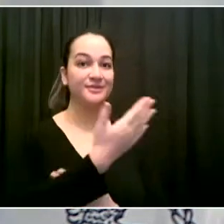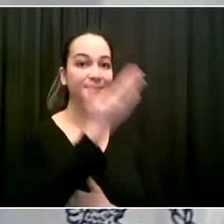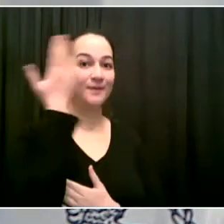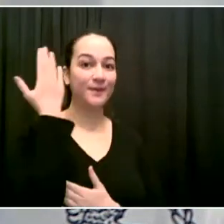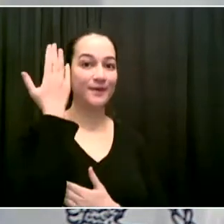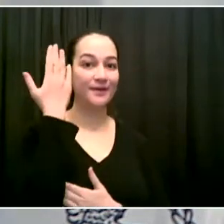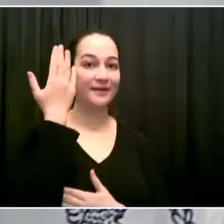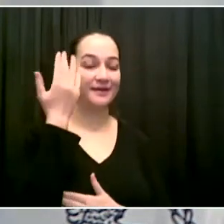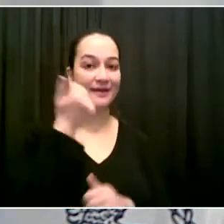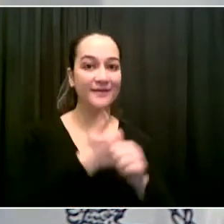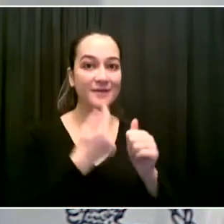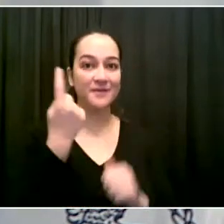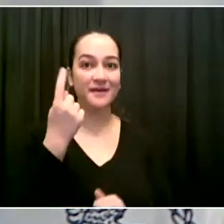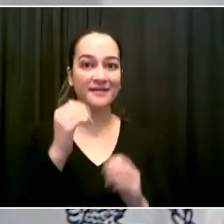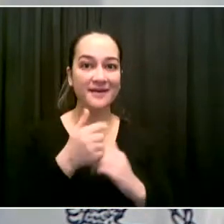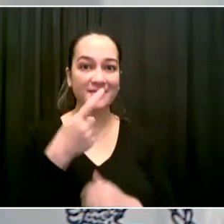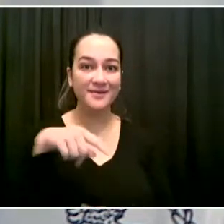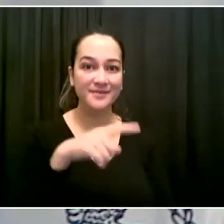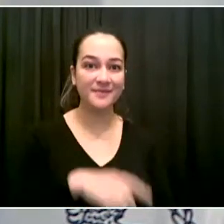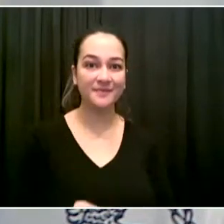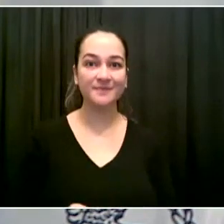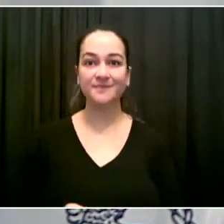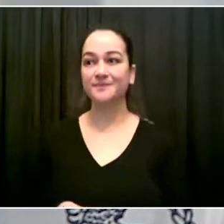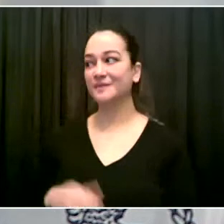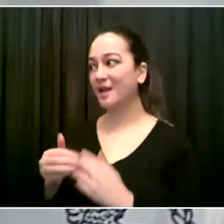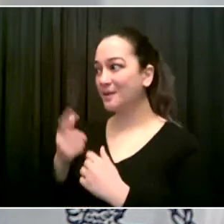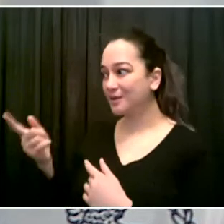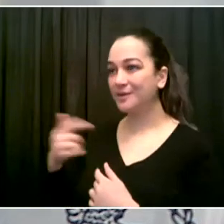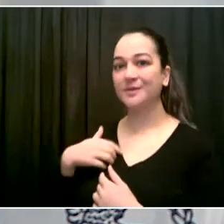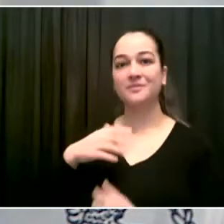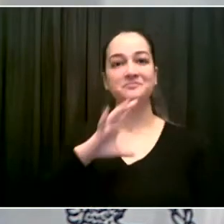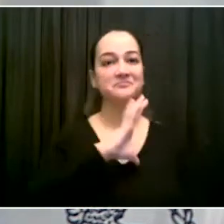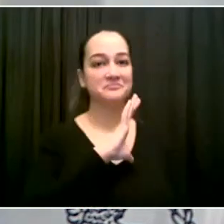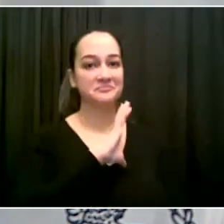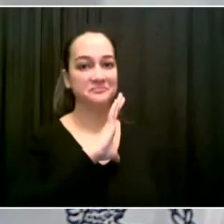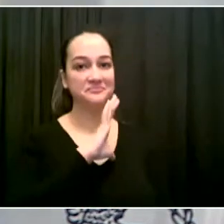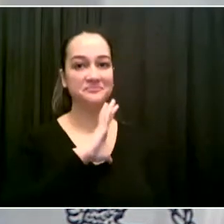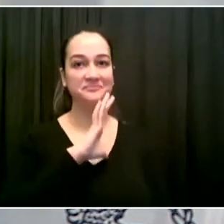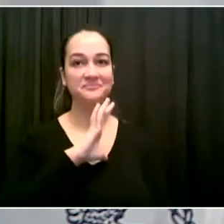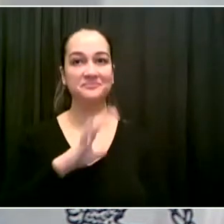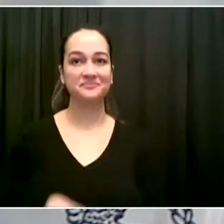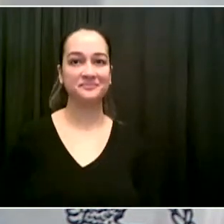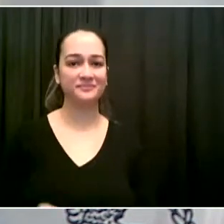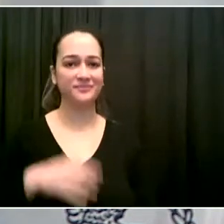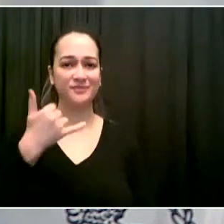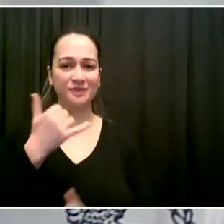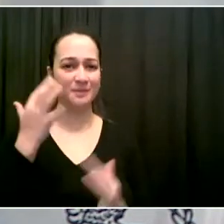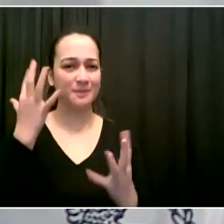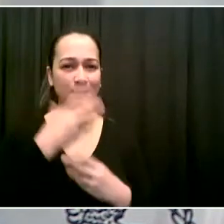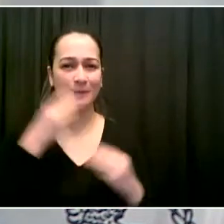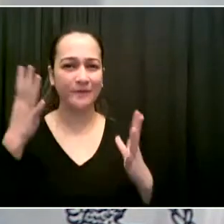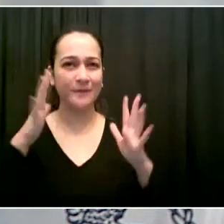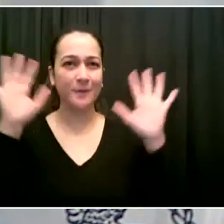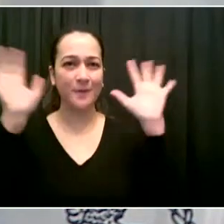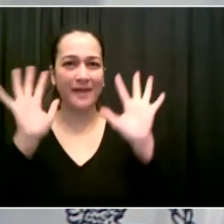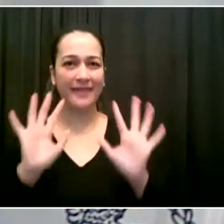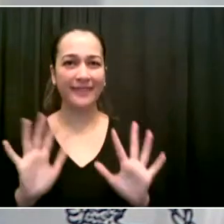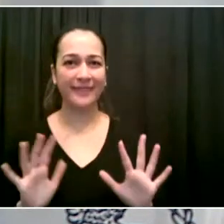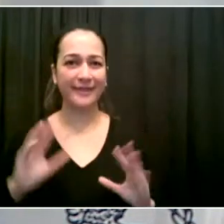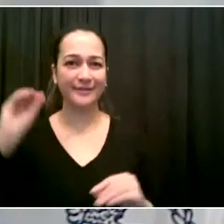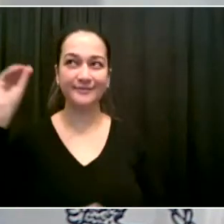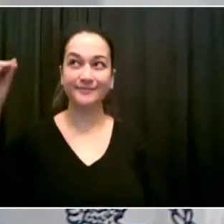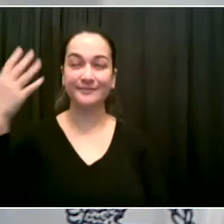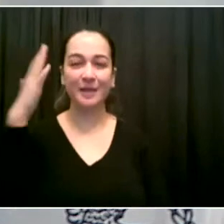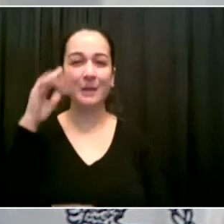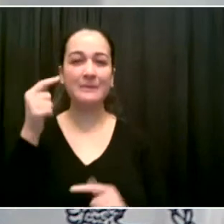START WITH JAMES